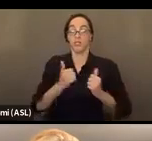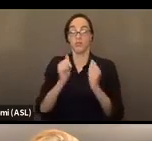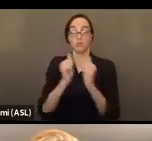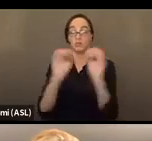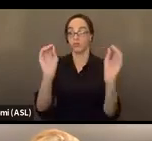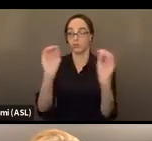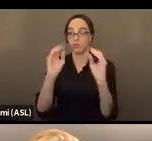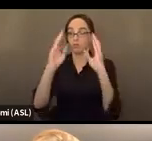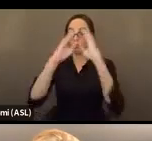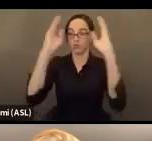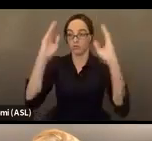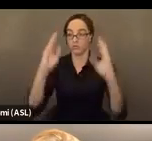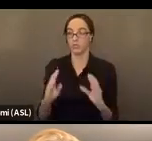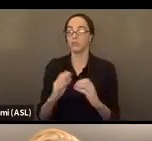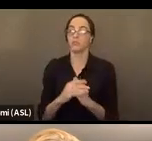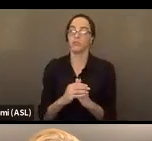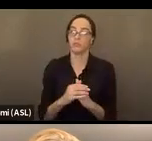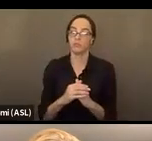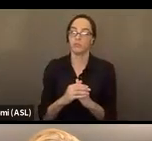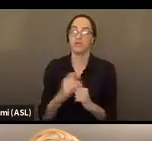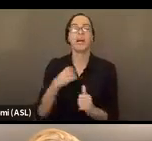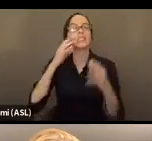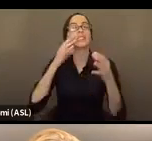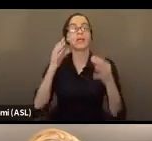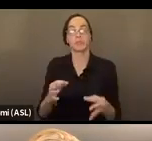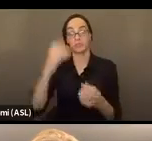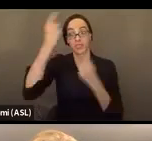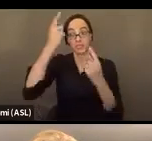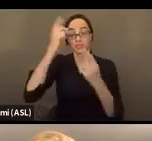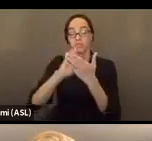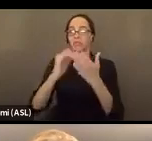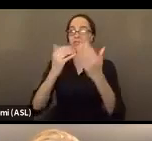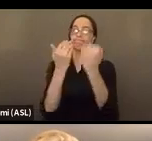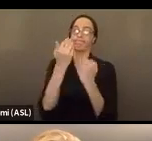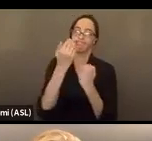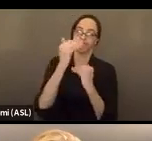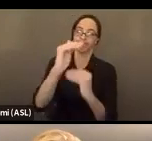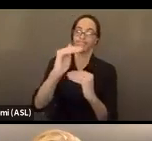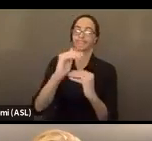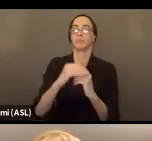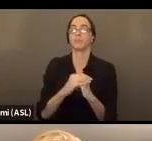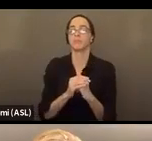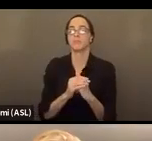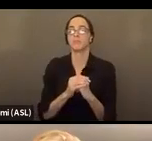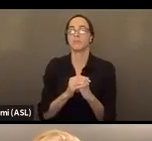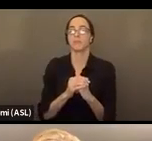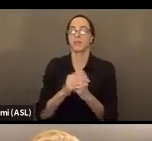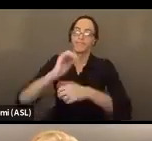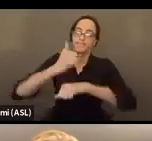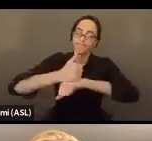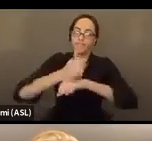i would definitely consider that a limitation and having a plan for when you're living on the streets of where to go